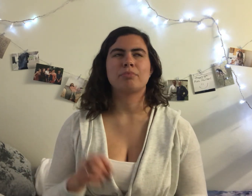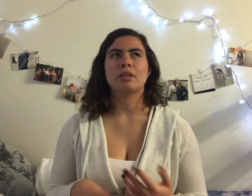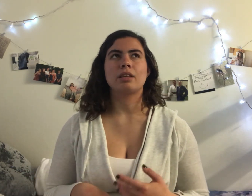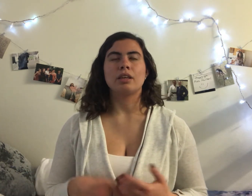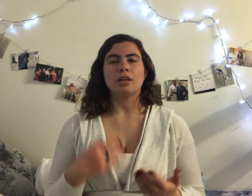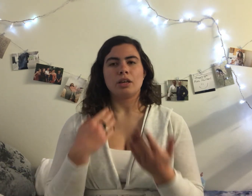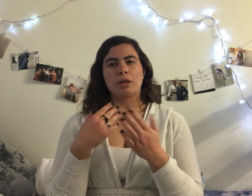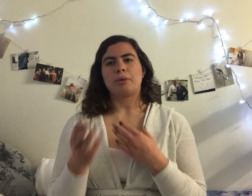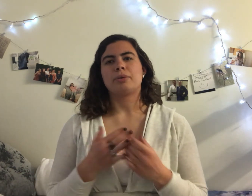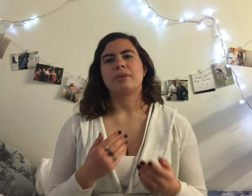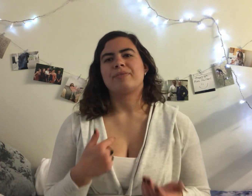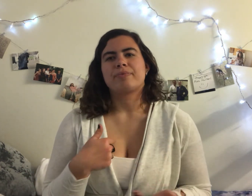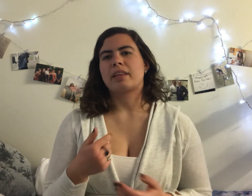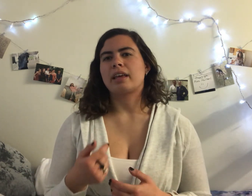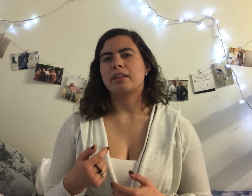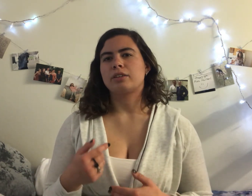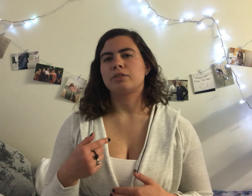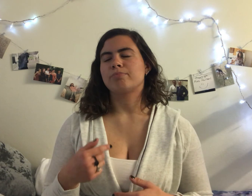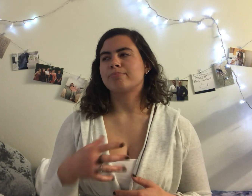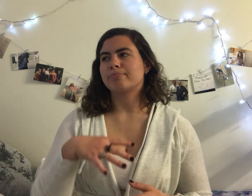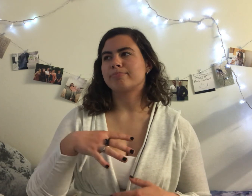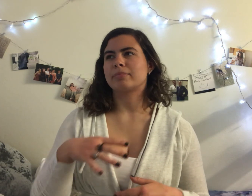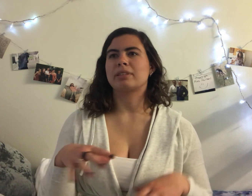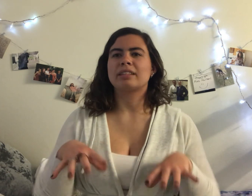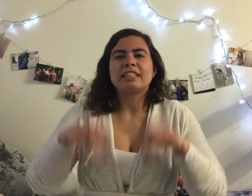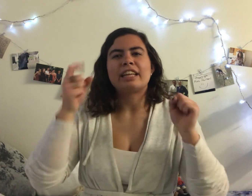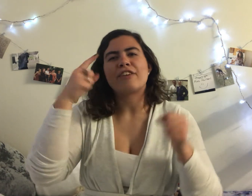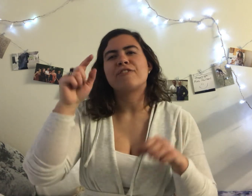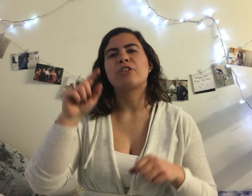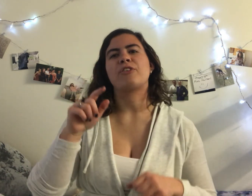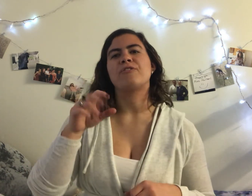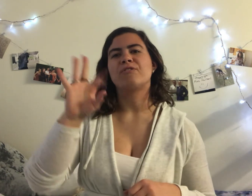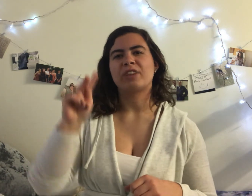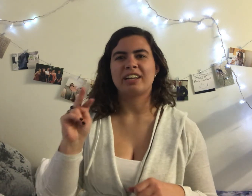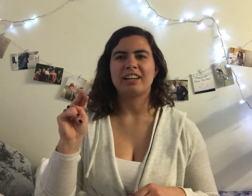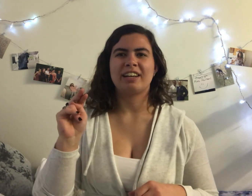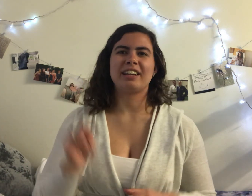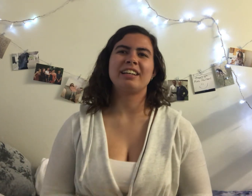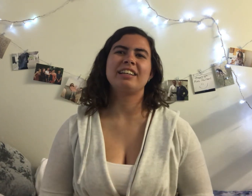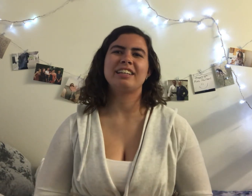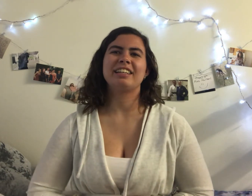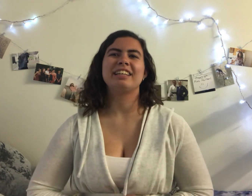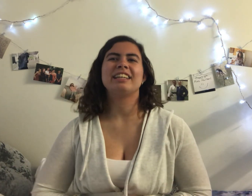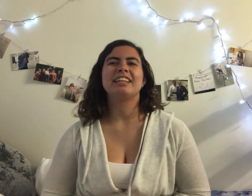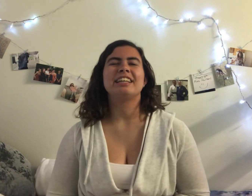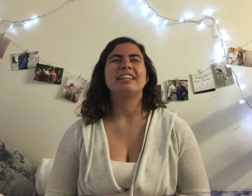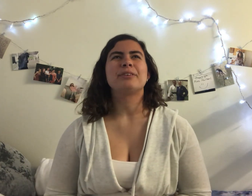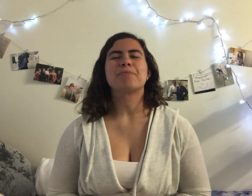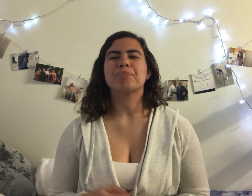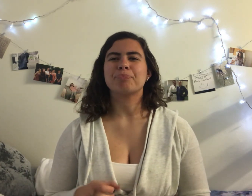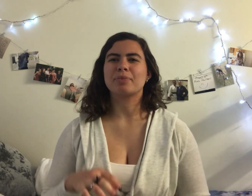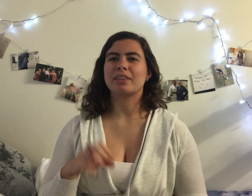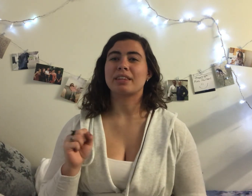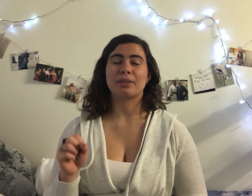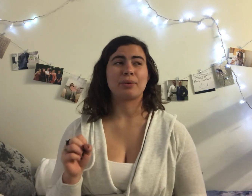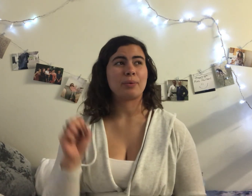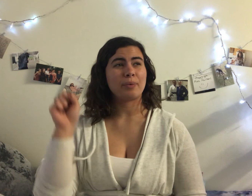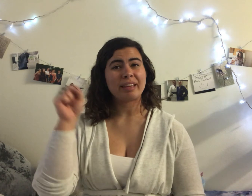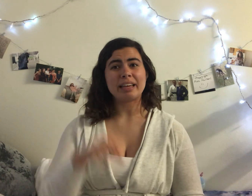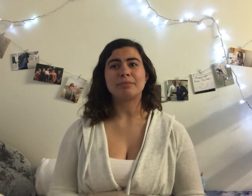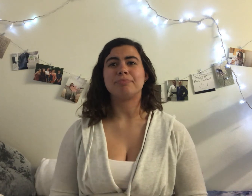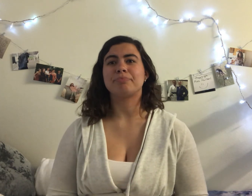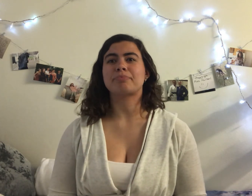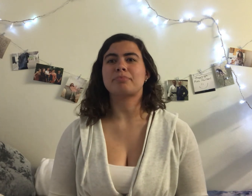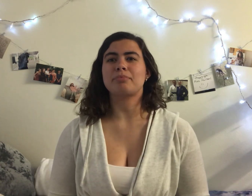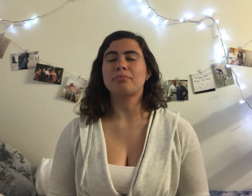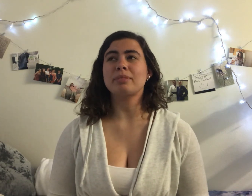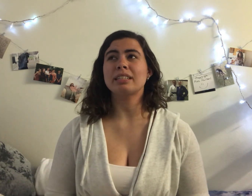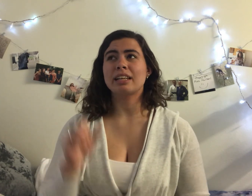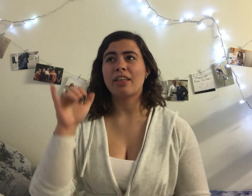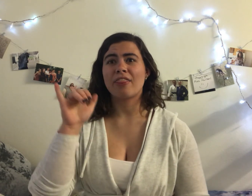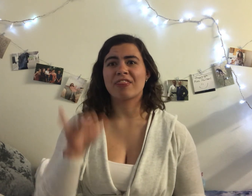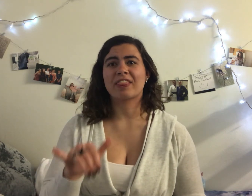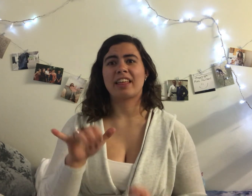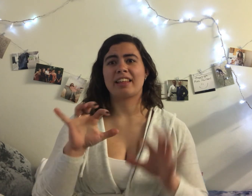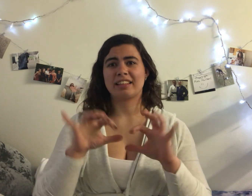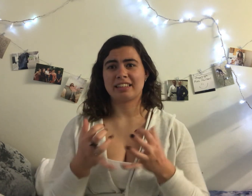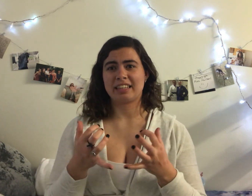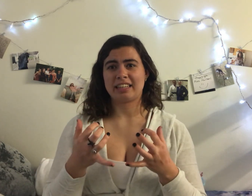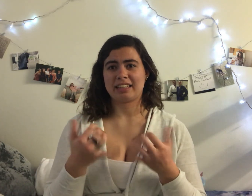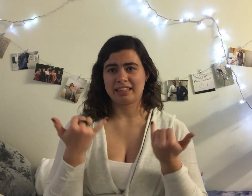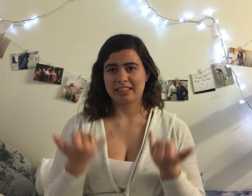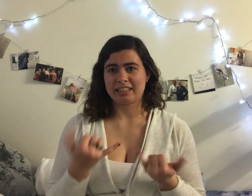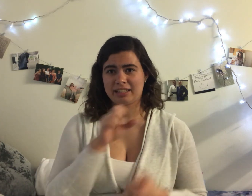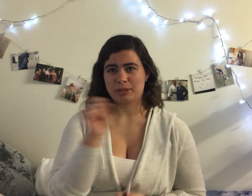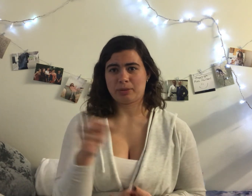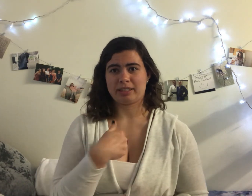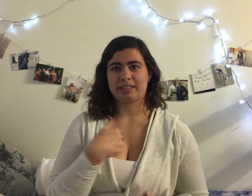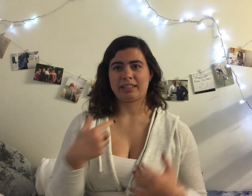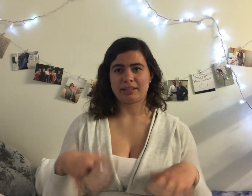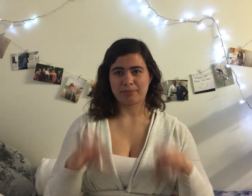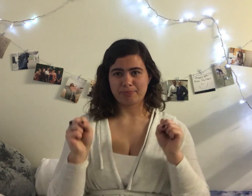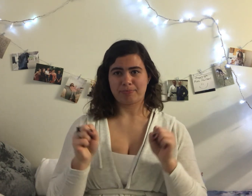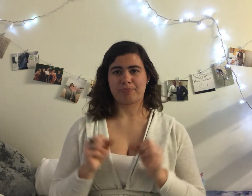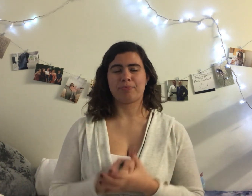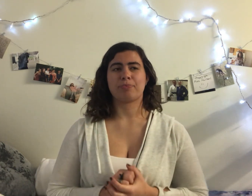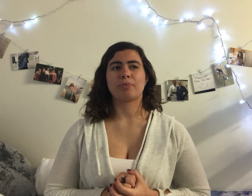I took it for fun. So that's the classes I'm taking this semester.